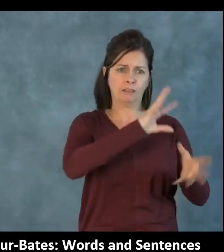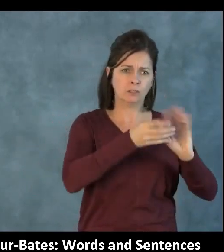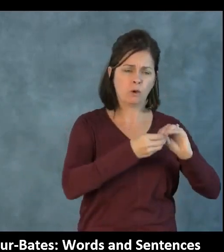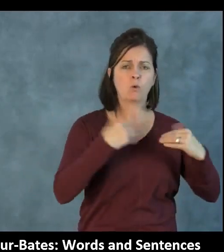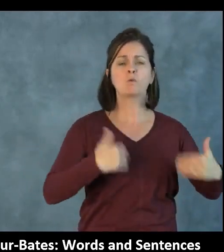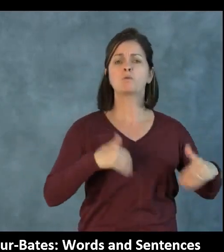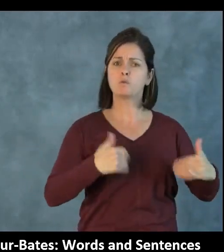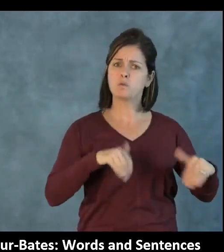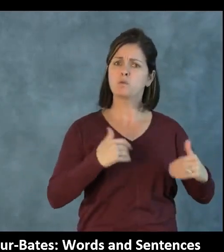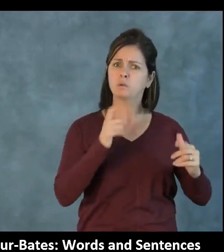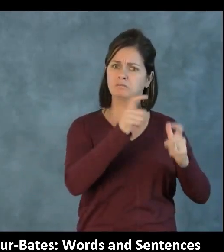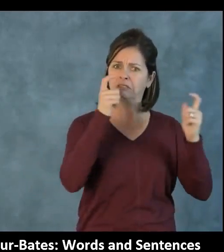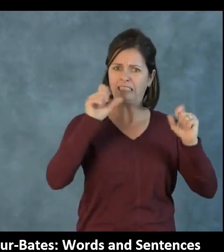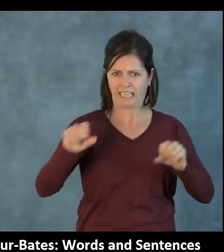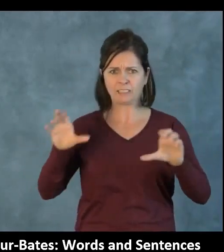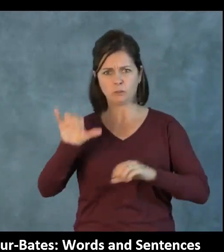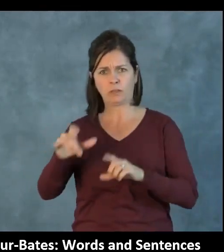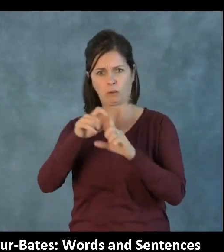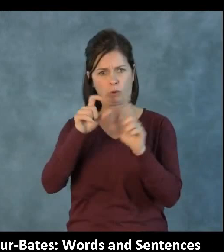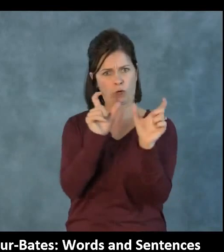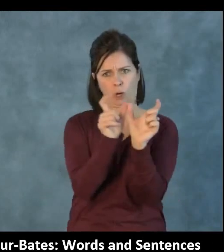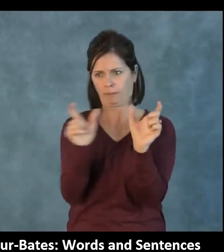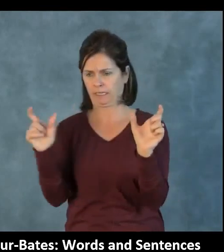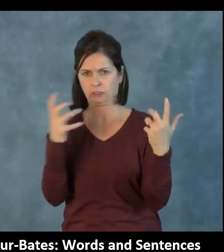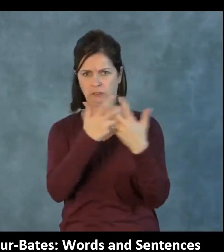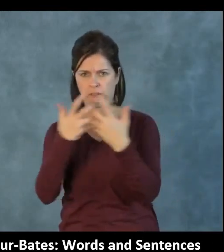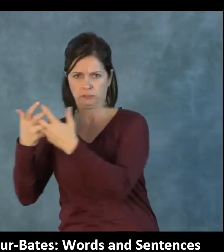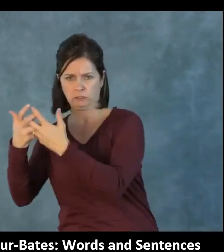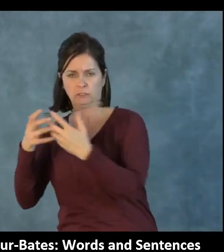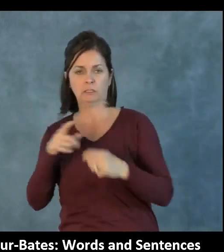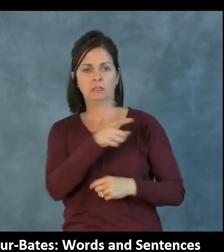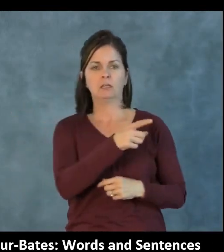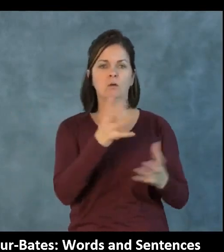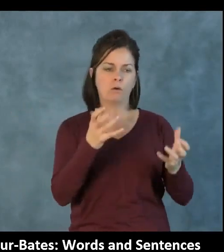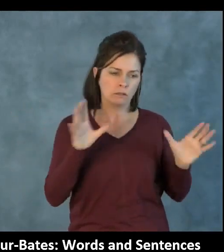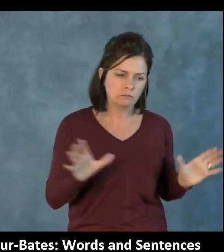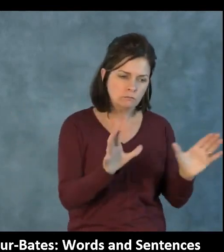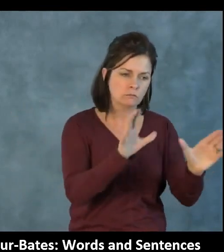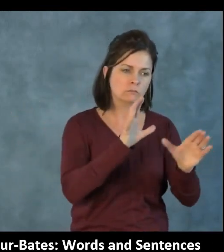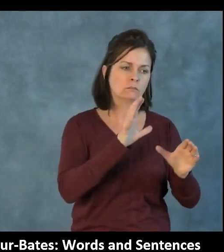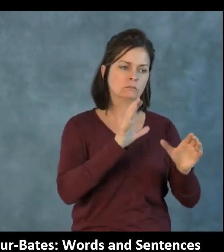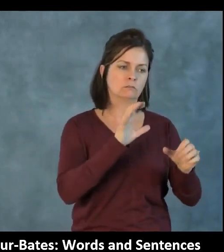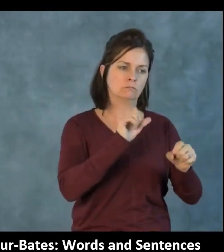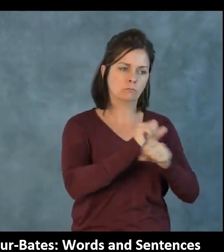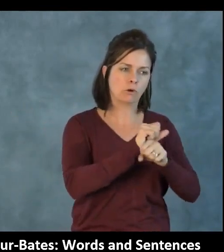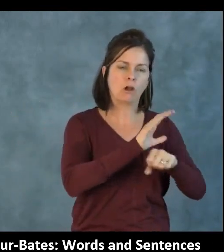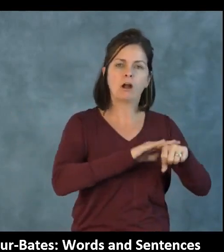We would want to be working on her talking about the past and talking about the future,